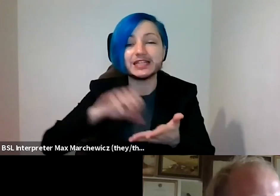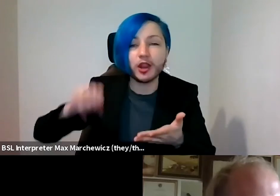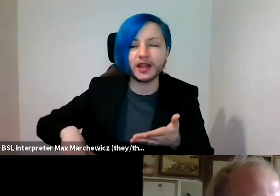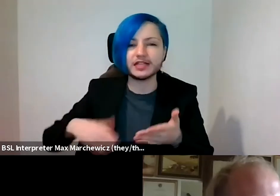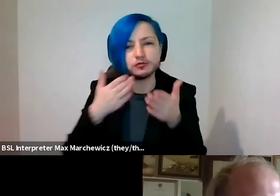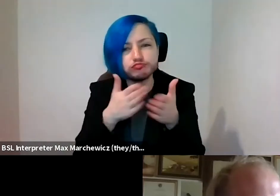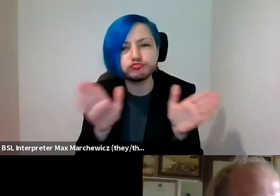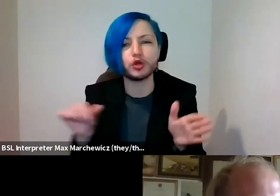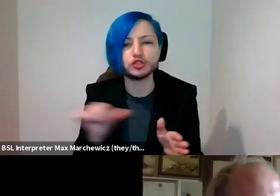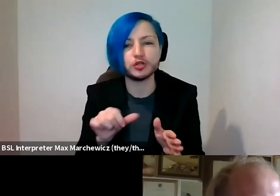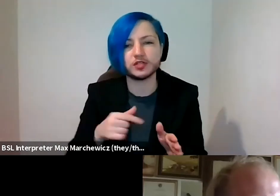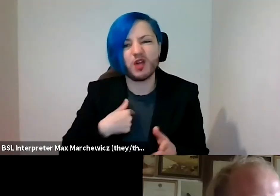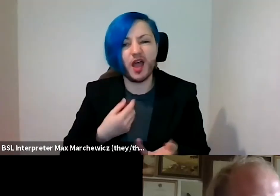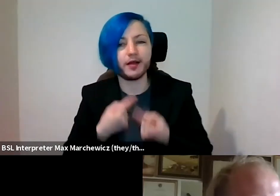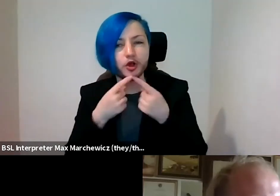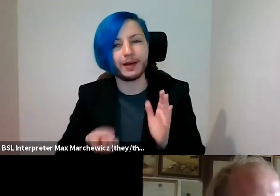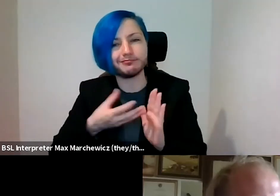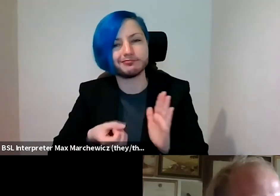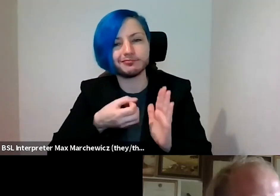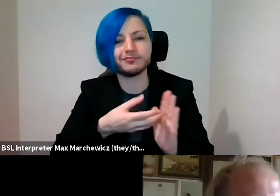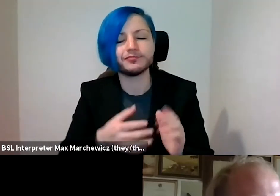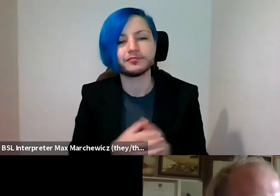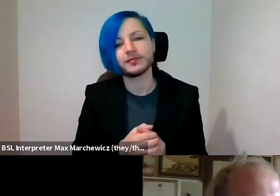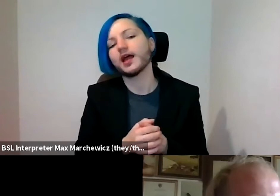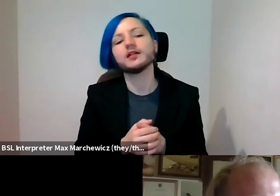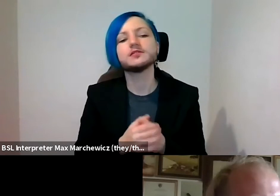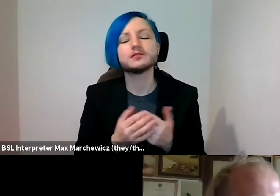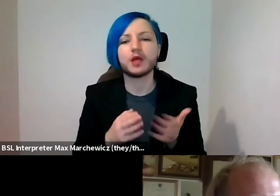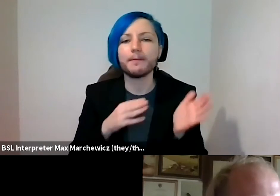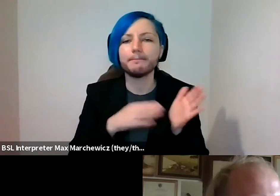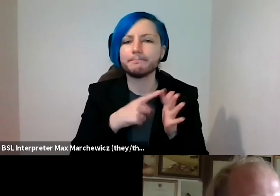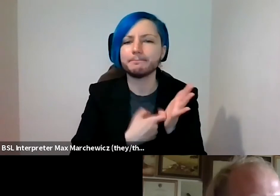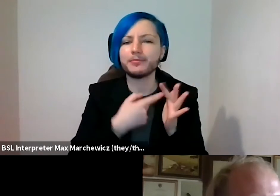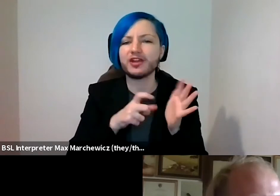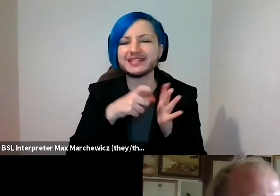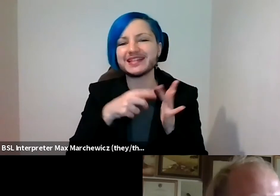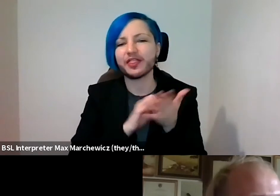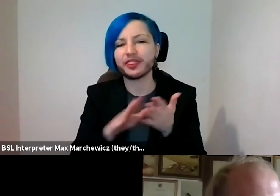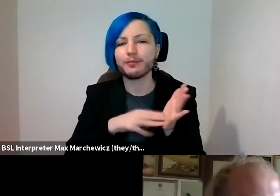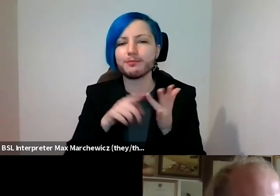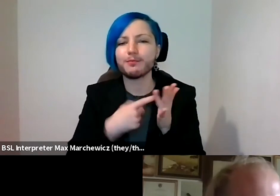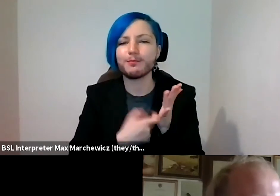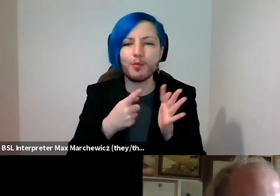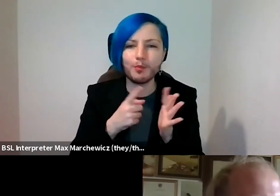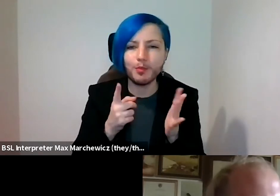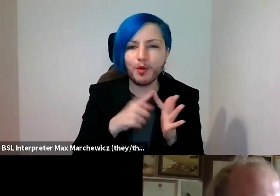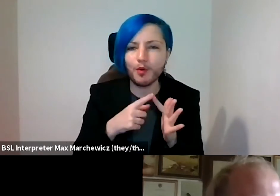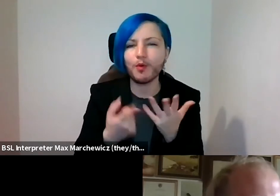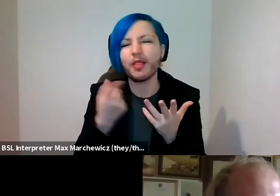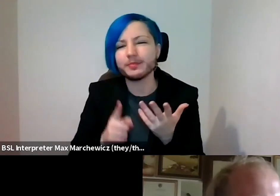I just gave comments, and I think Emma Bond did more of, most of the work alongside other people, and it was very interesting to see